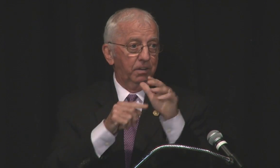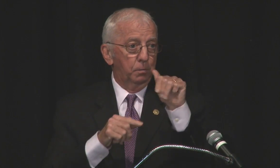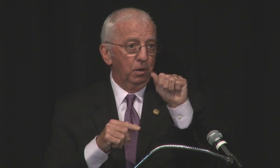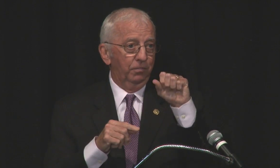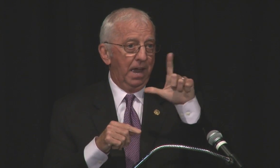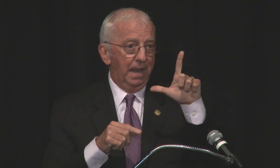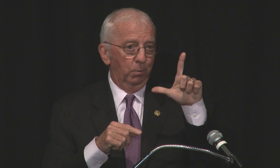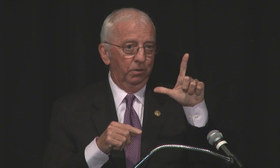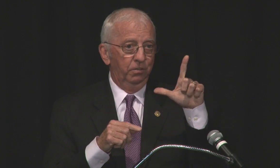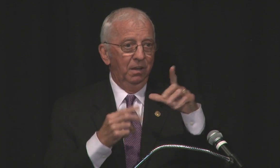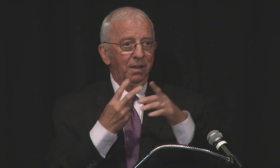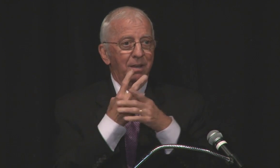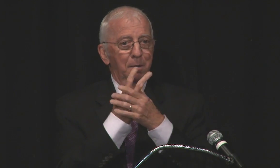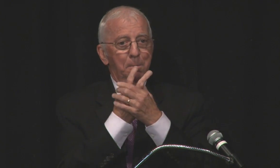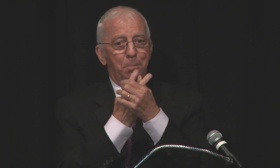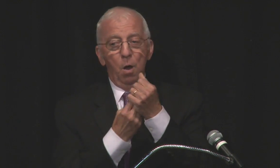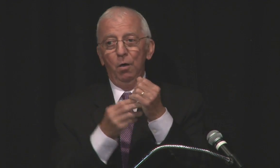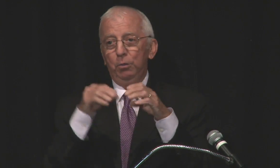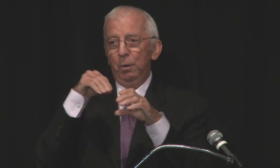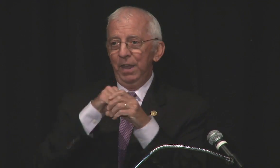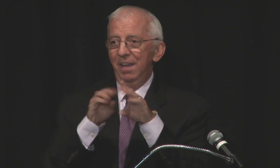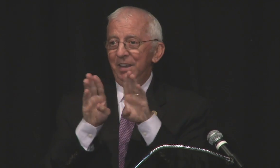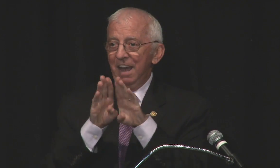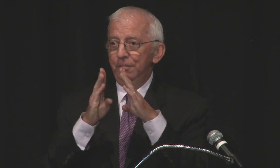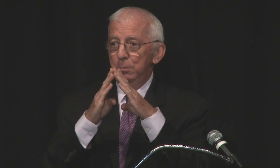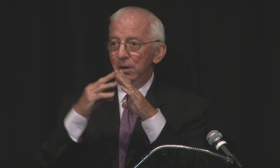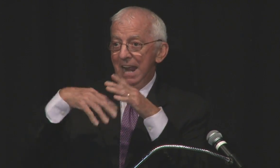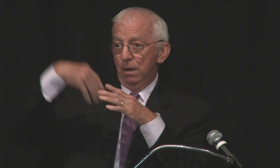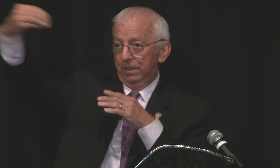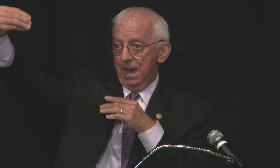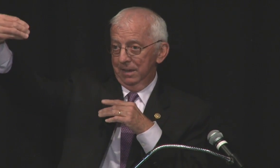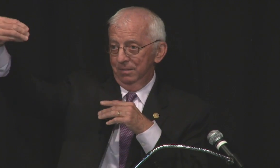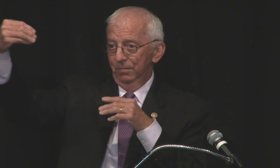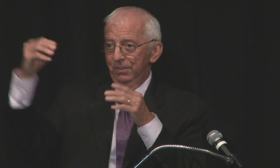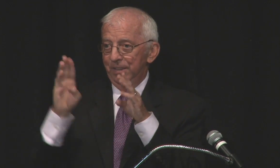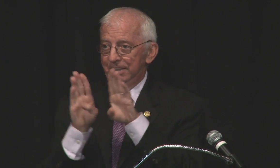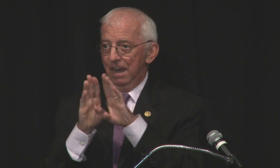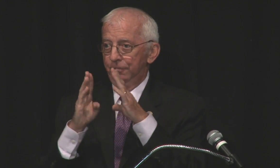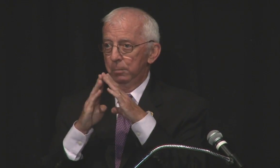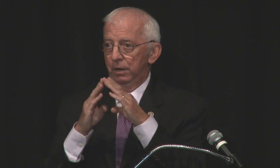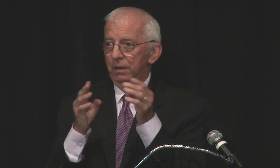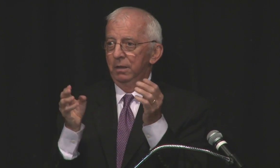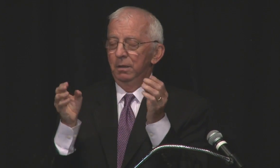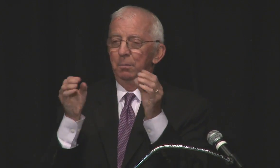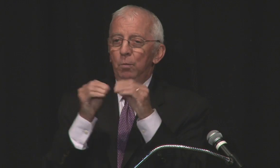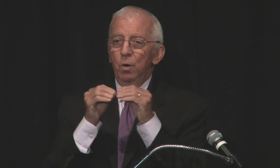of American Sign Language, both within the deaf community and outside the deaf community.